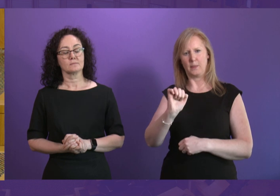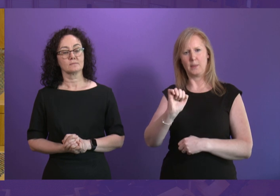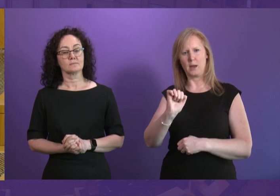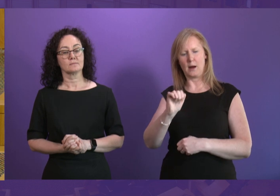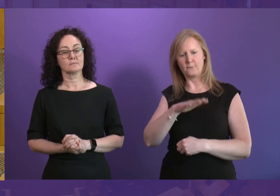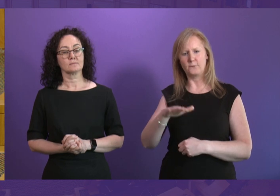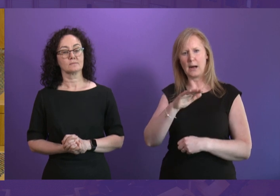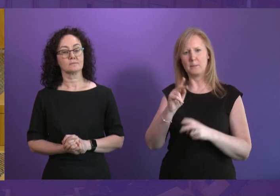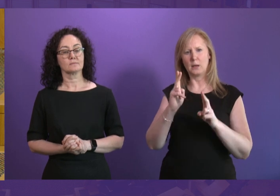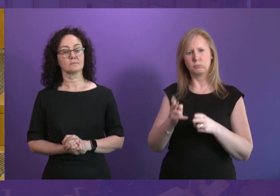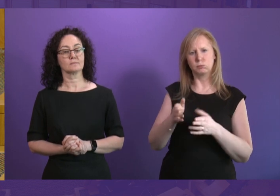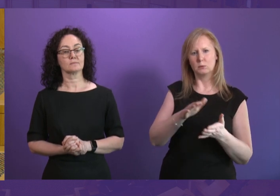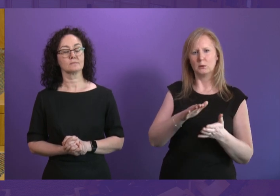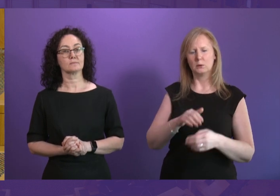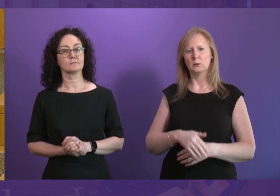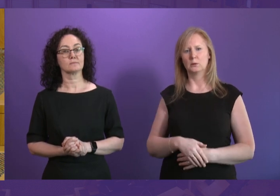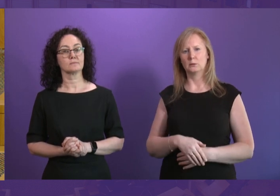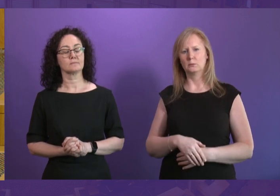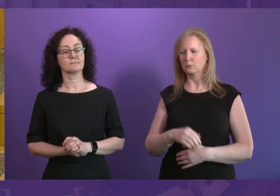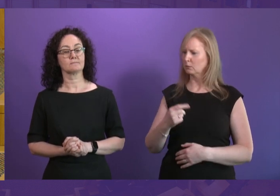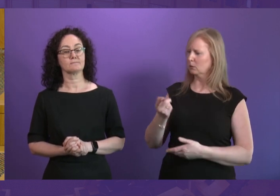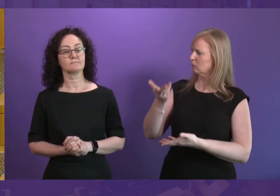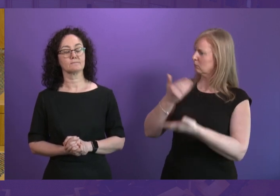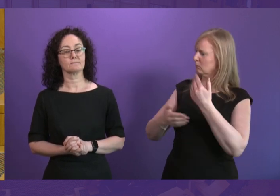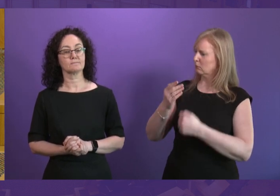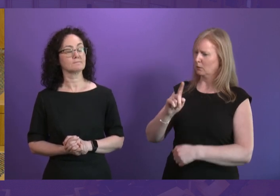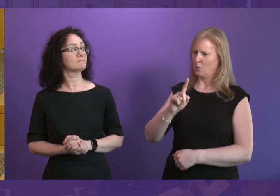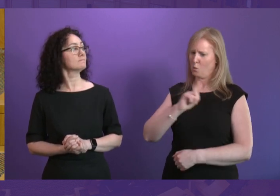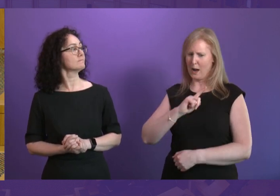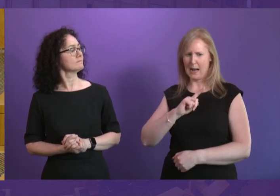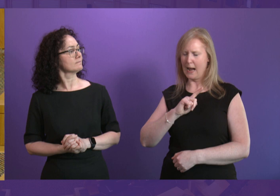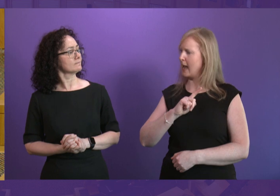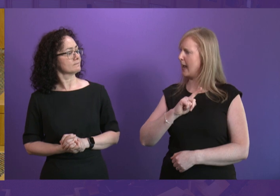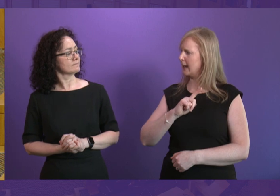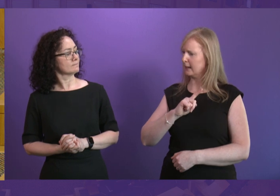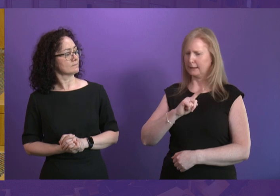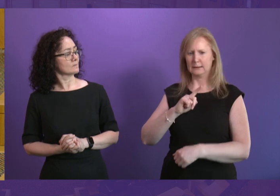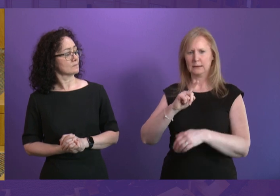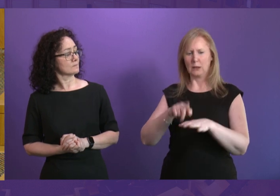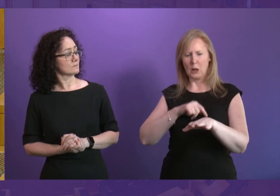Can the First Minister tell these families why on earth it is taking so long for them